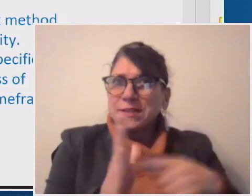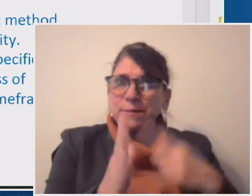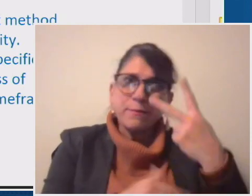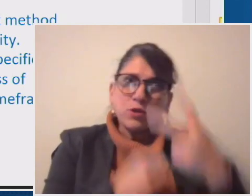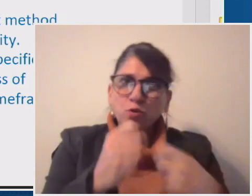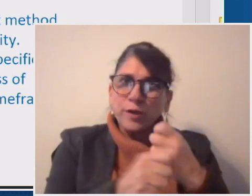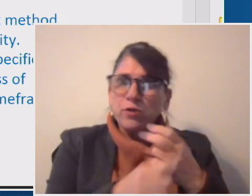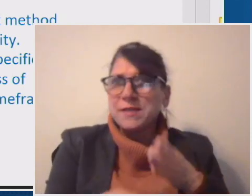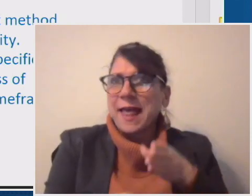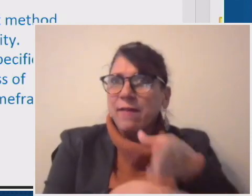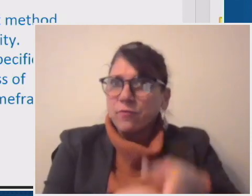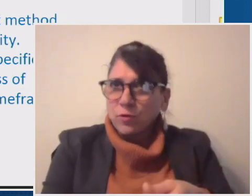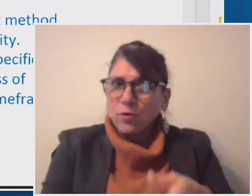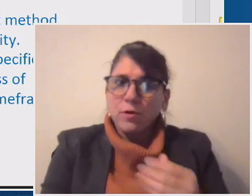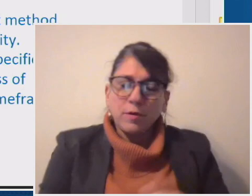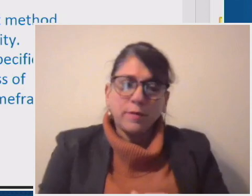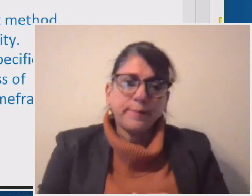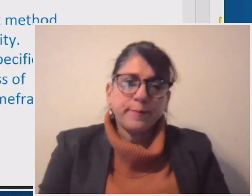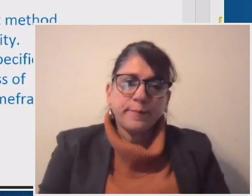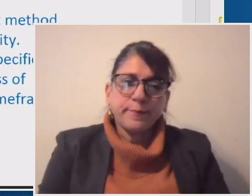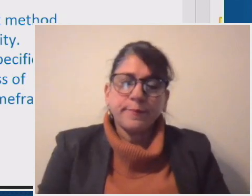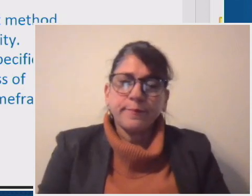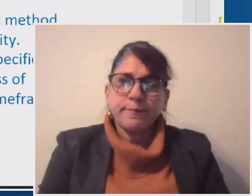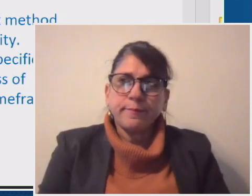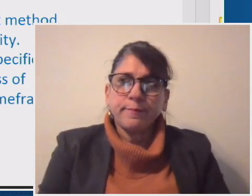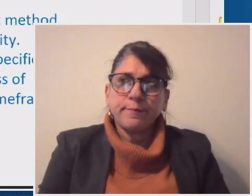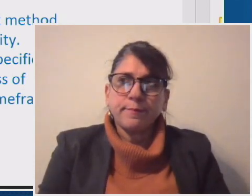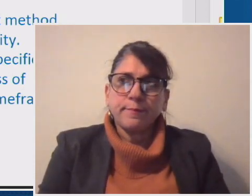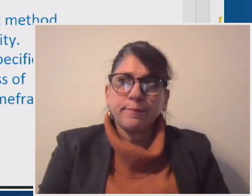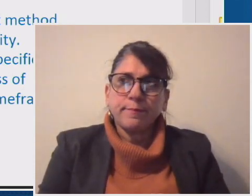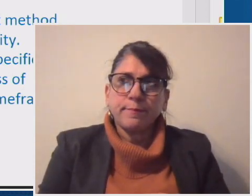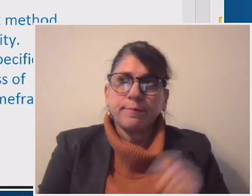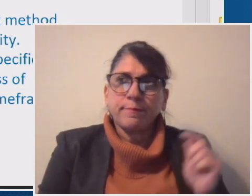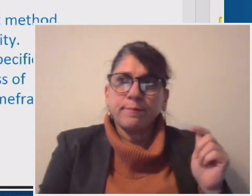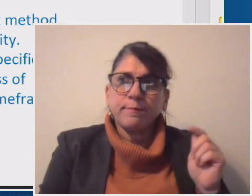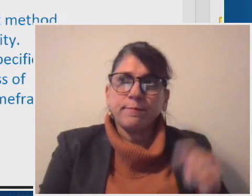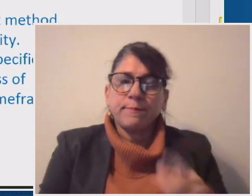This is difficult for two reasons.